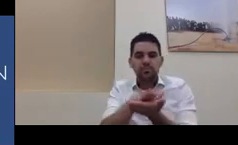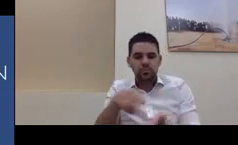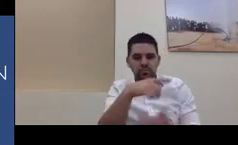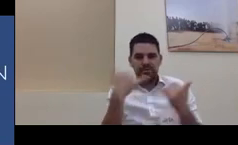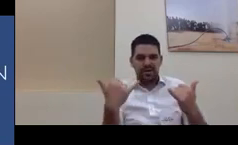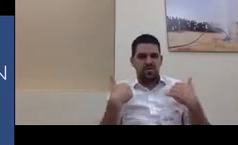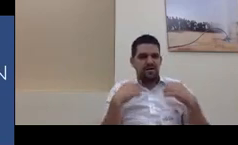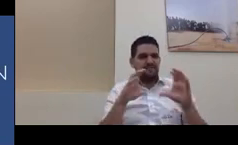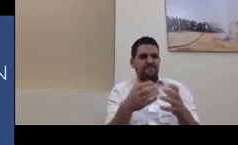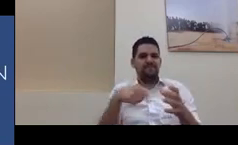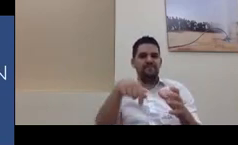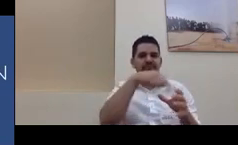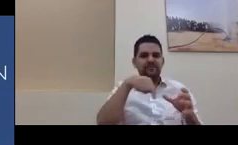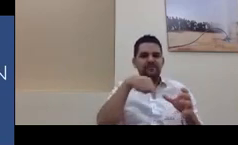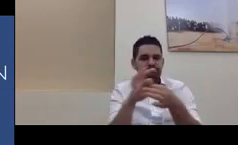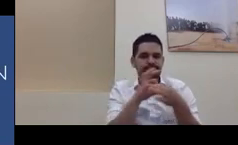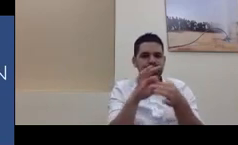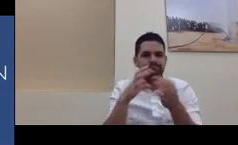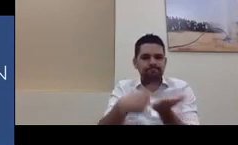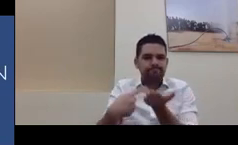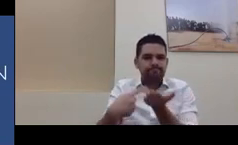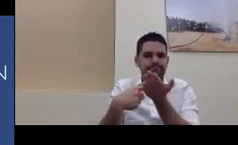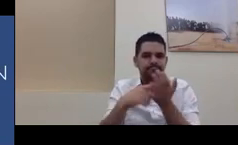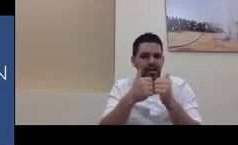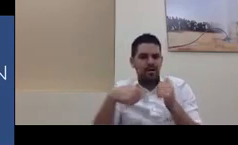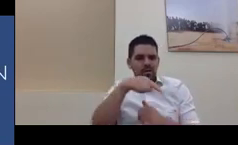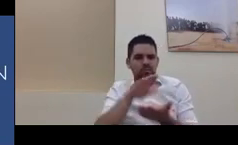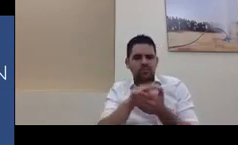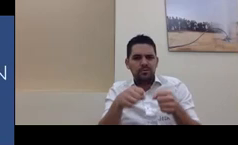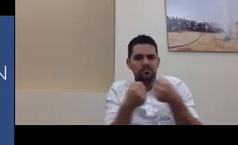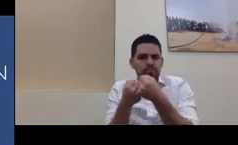including teachers and schools. Now we have a coalition to discuss